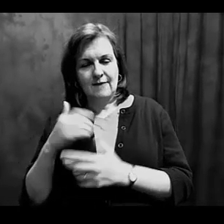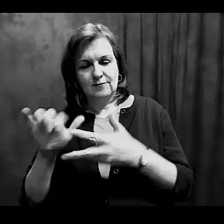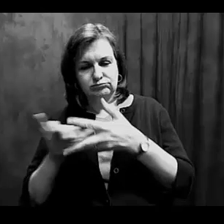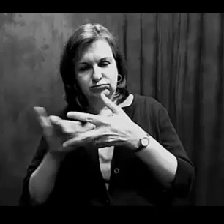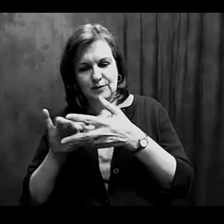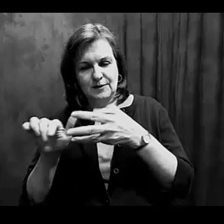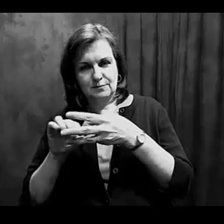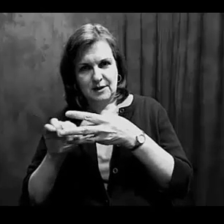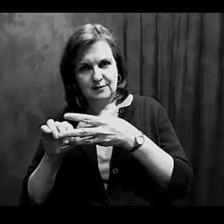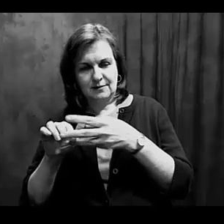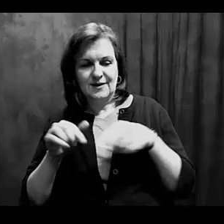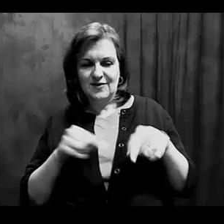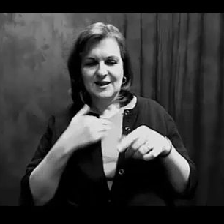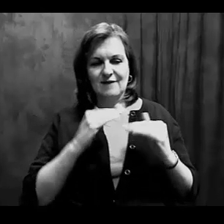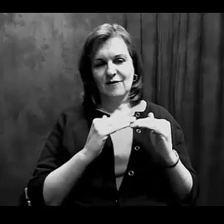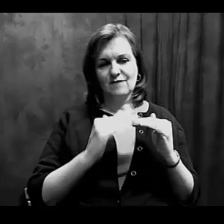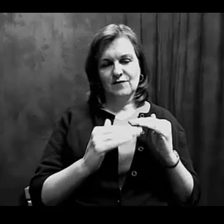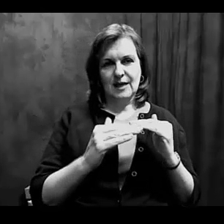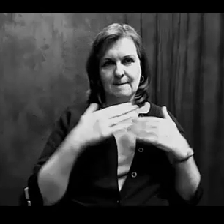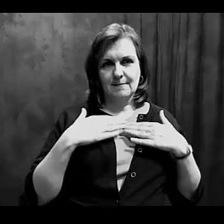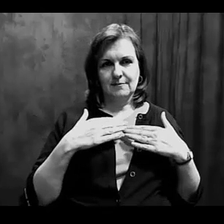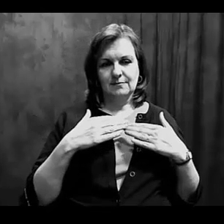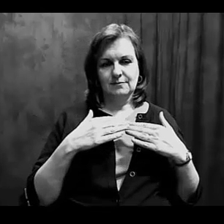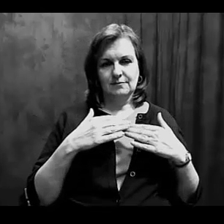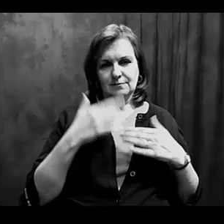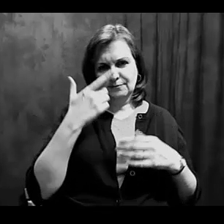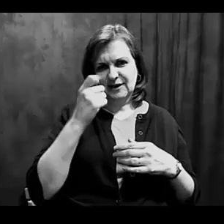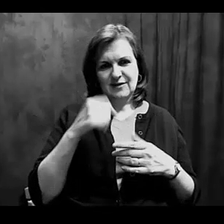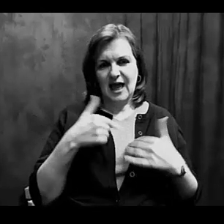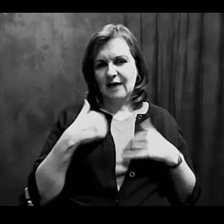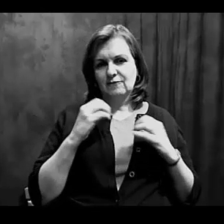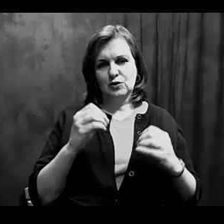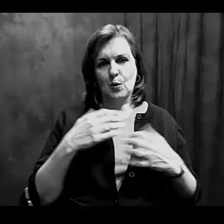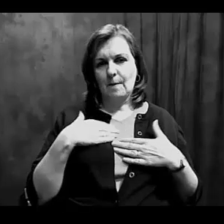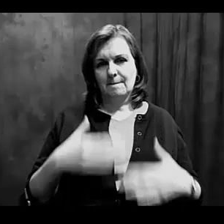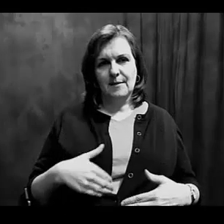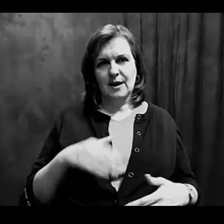flat worms are flat for reason they have no body cavity!